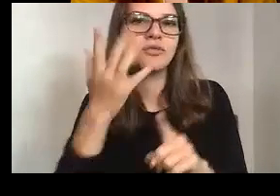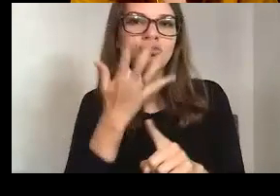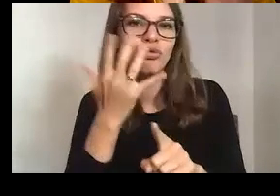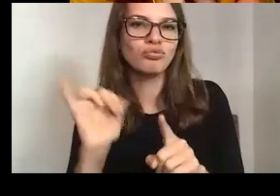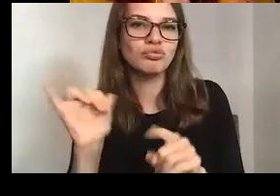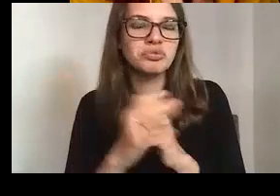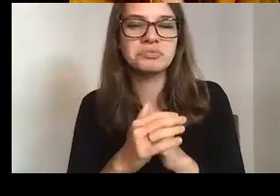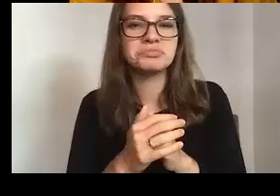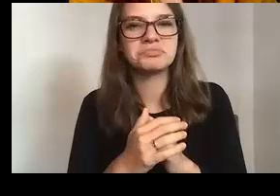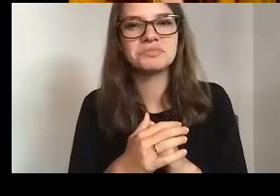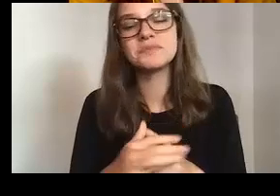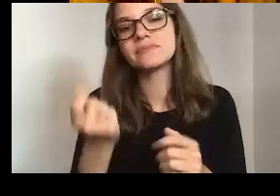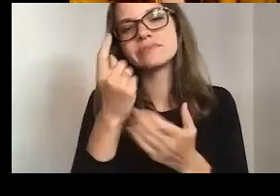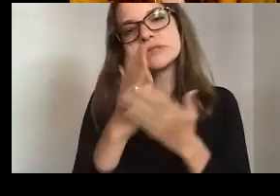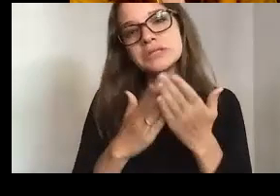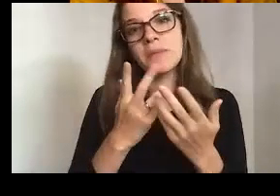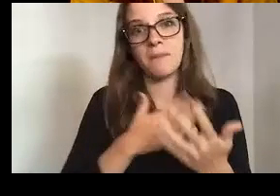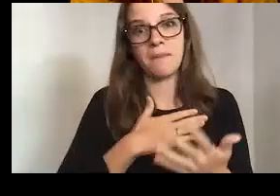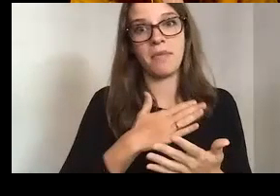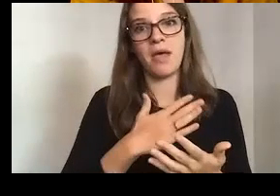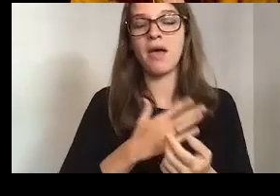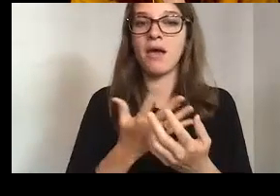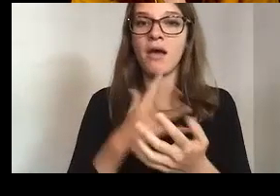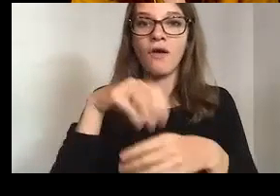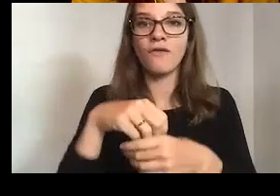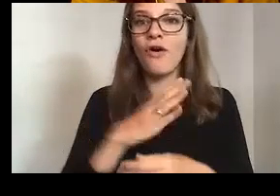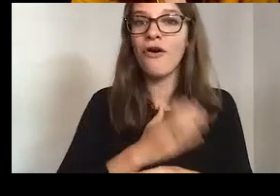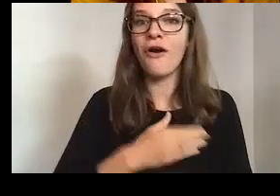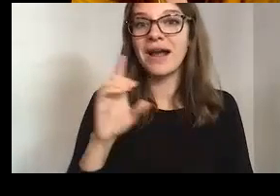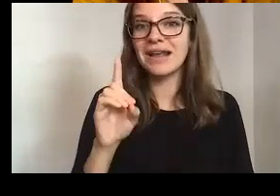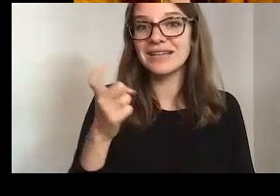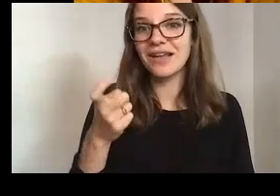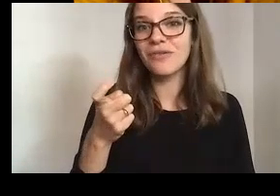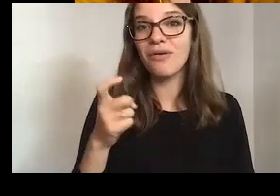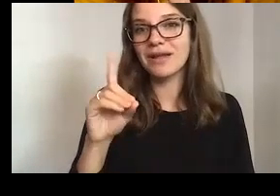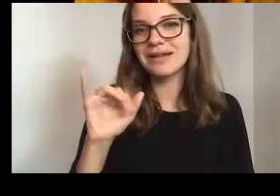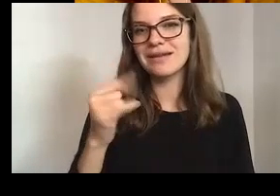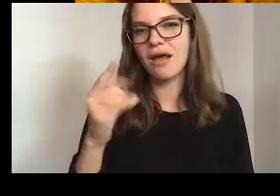are some visits I've been involved in is you know our diagnostic clinic so on that tele-asd piece